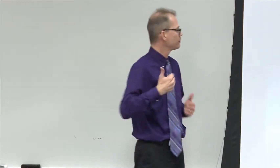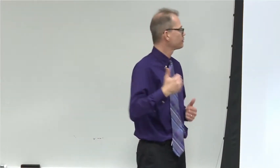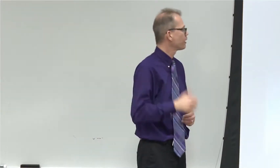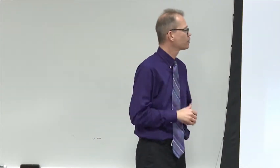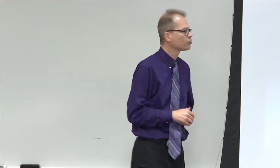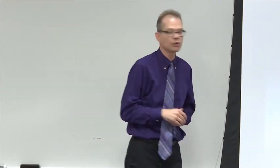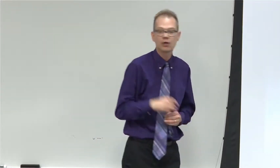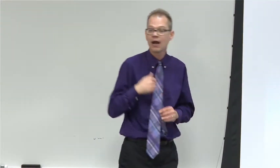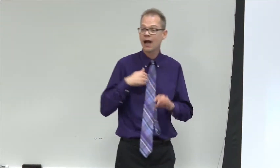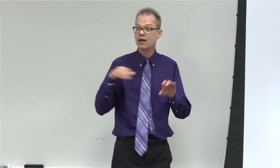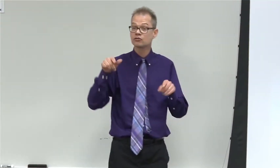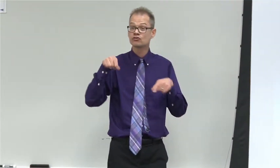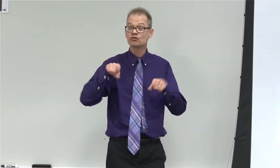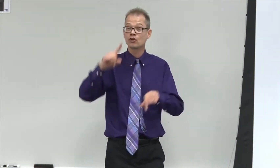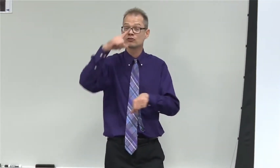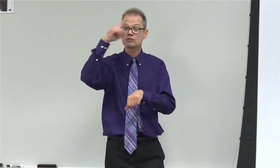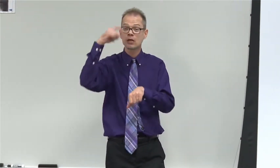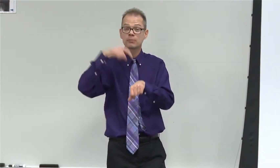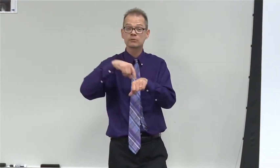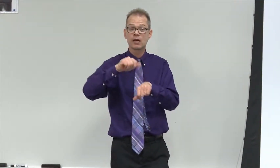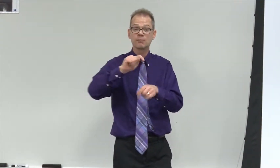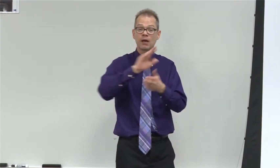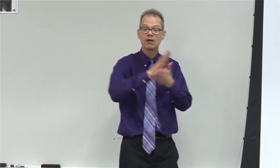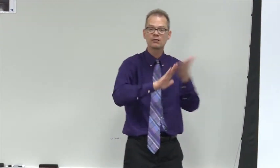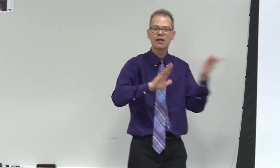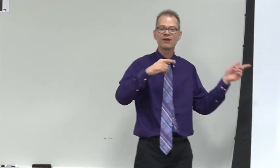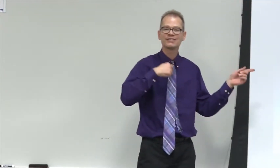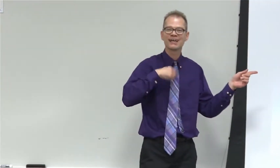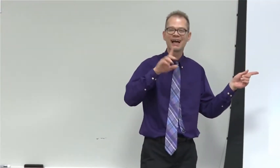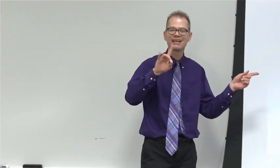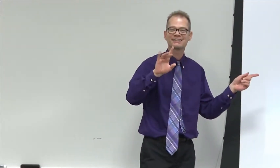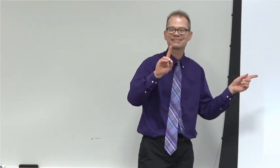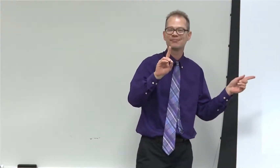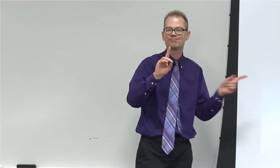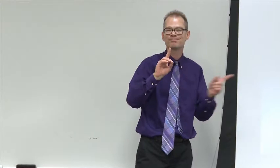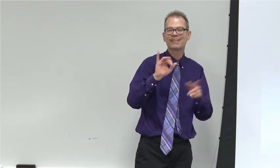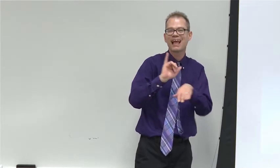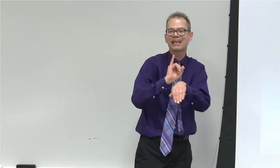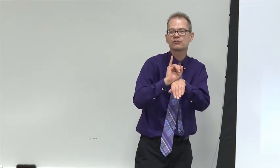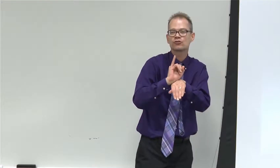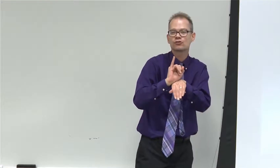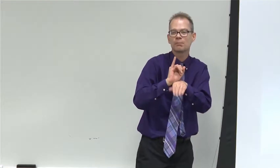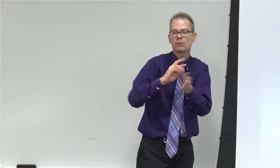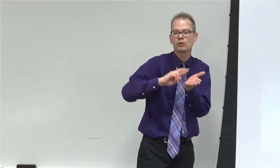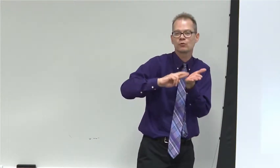when I was... when I was younger. And during the summertime at college,